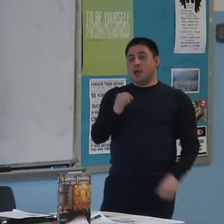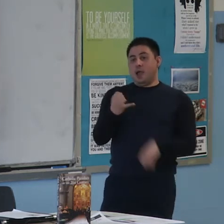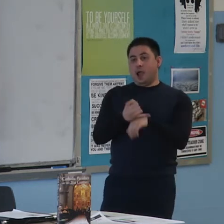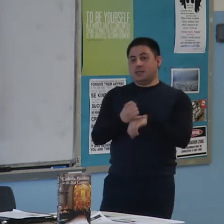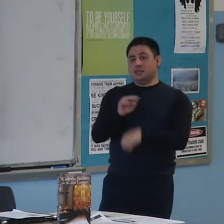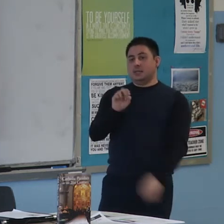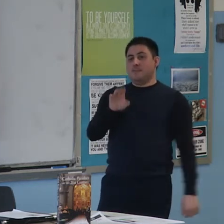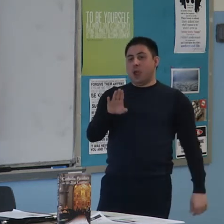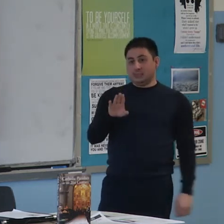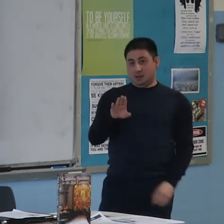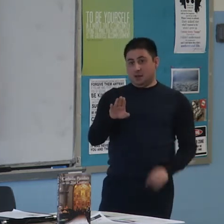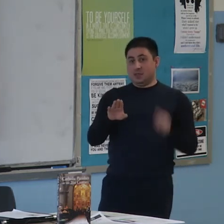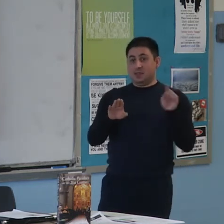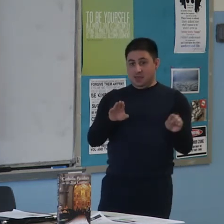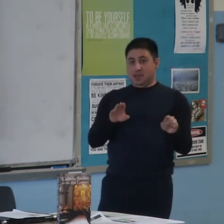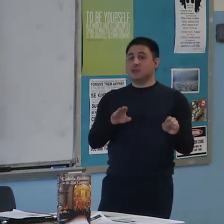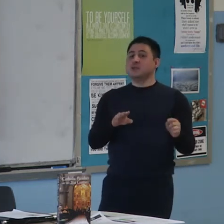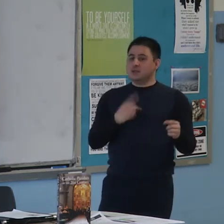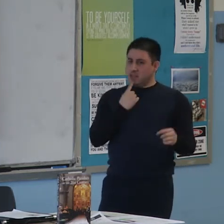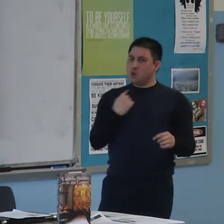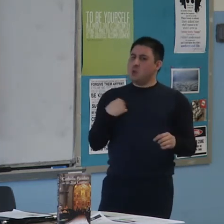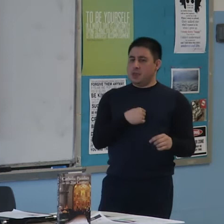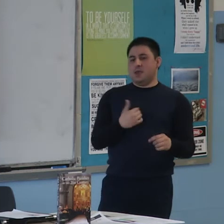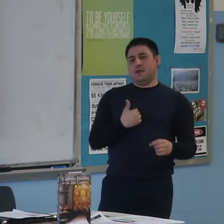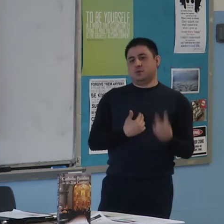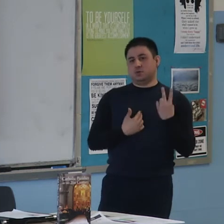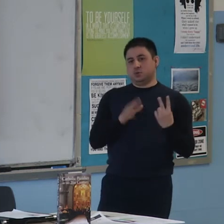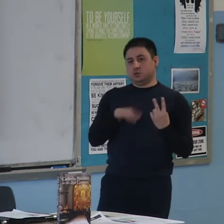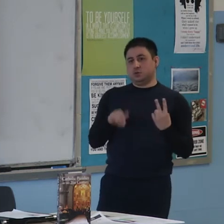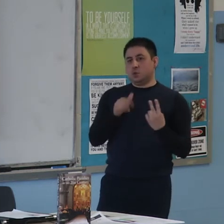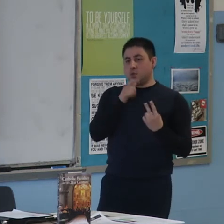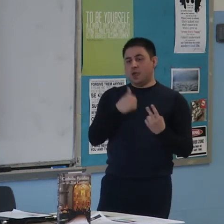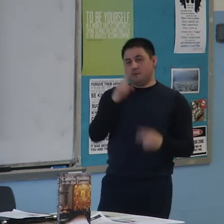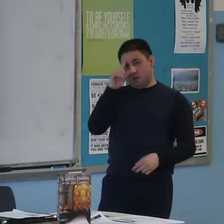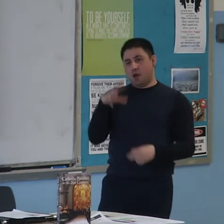you know, who sat here and said, "we have two children with autism, we don't know